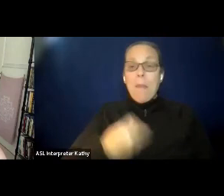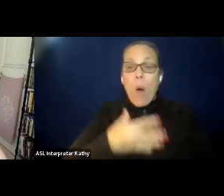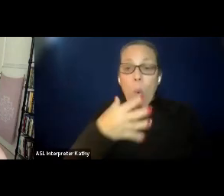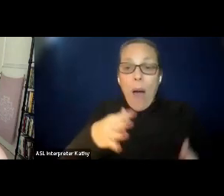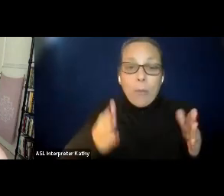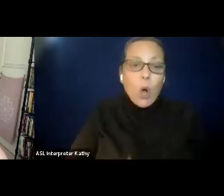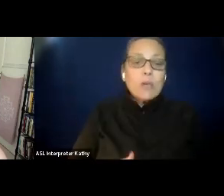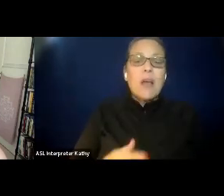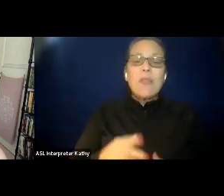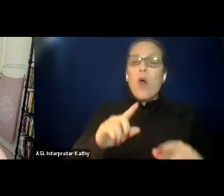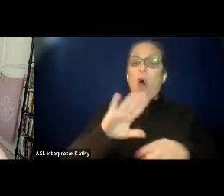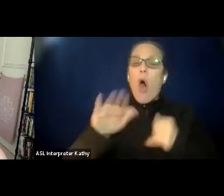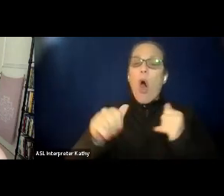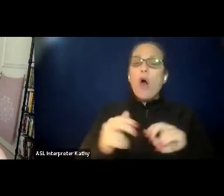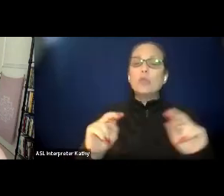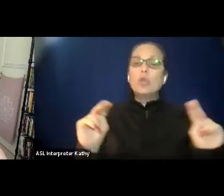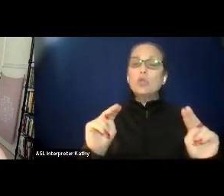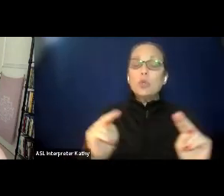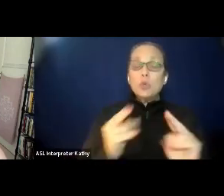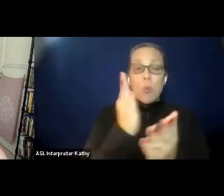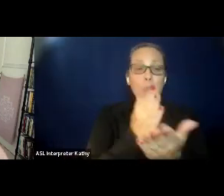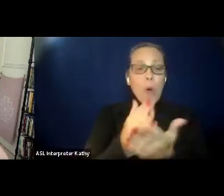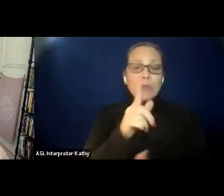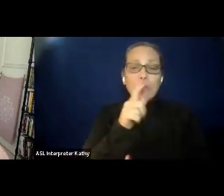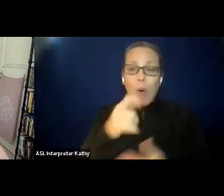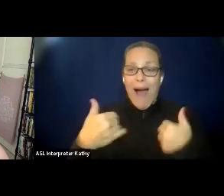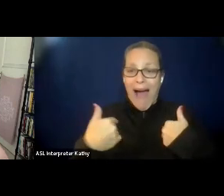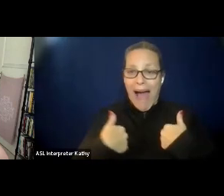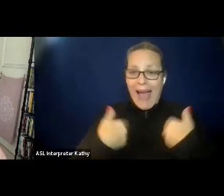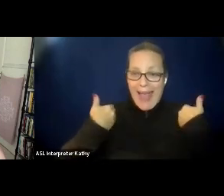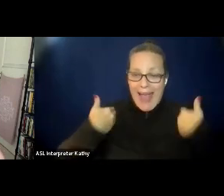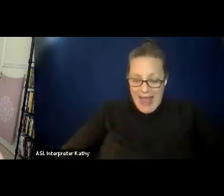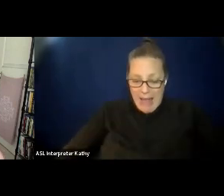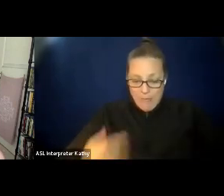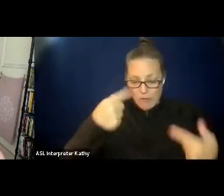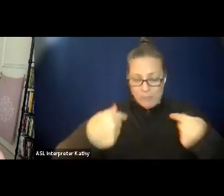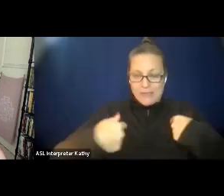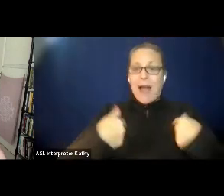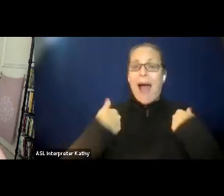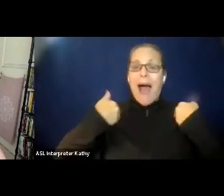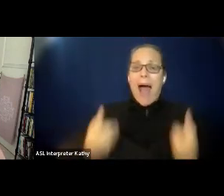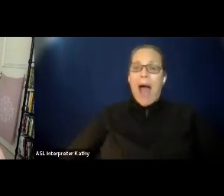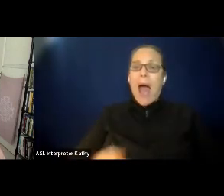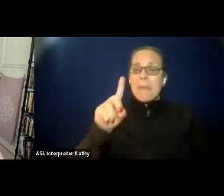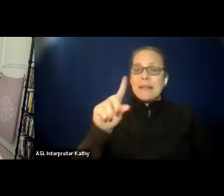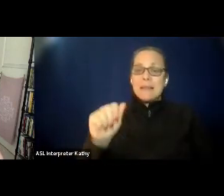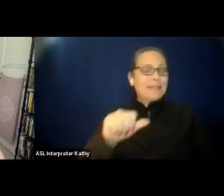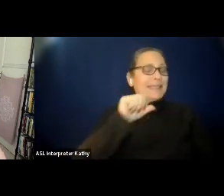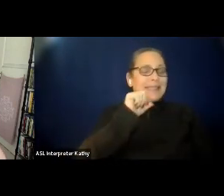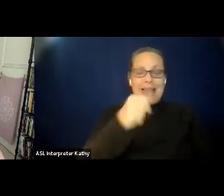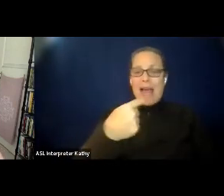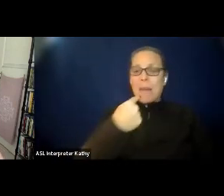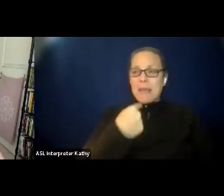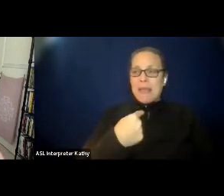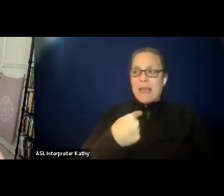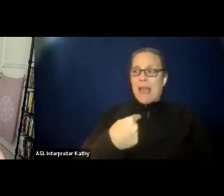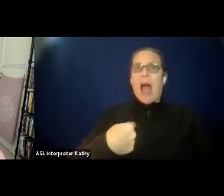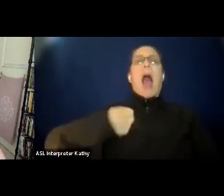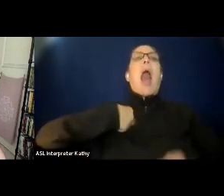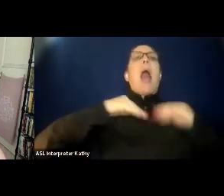term just as I identify as a woman or I am a white person, right? These are all just neutral facets of who I am. And